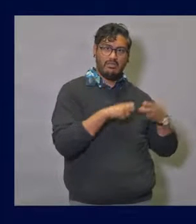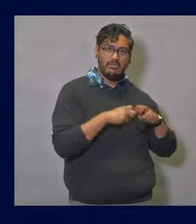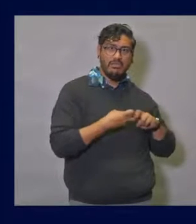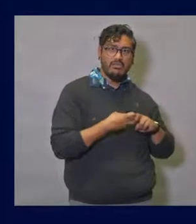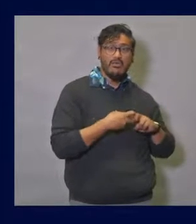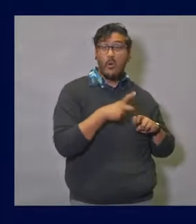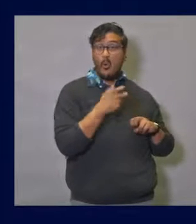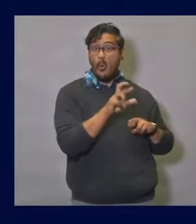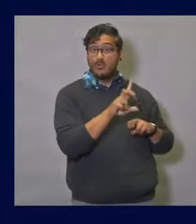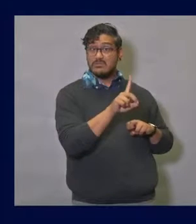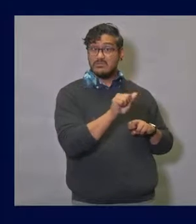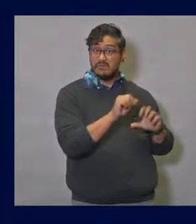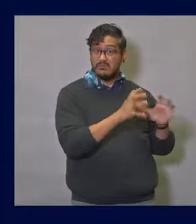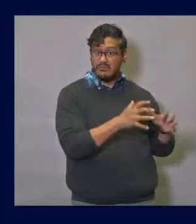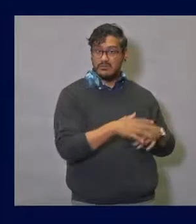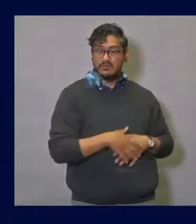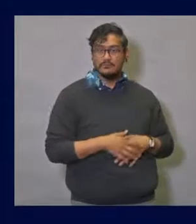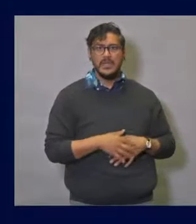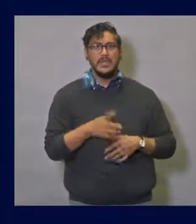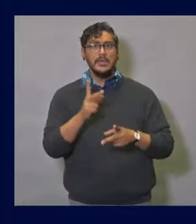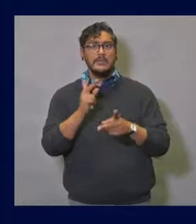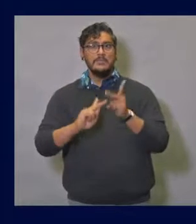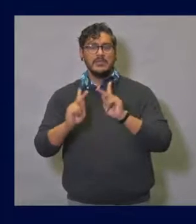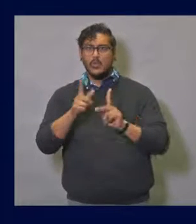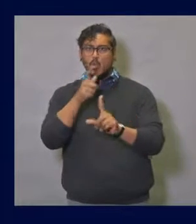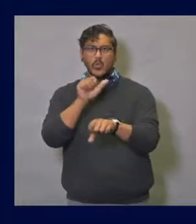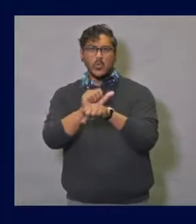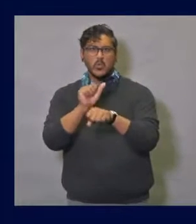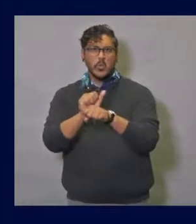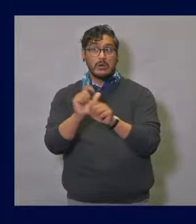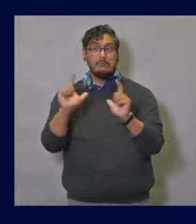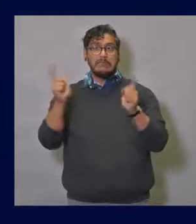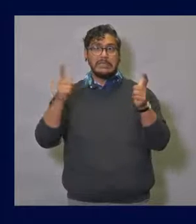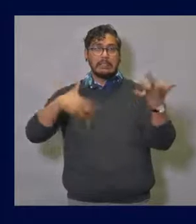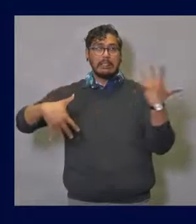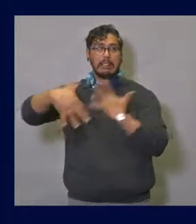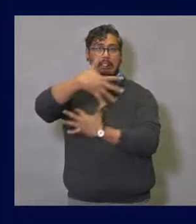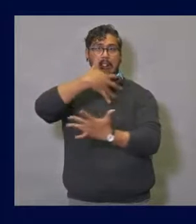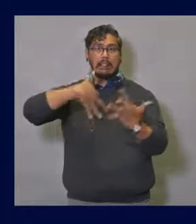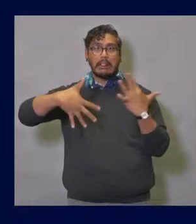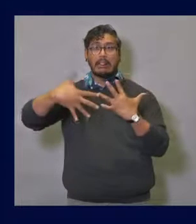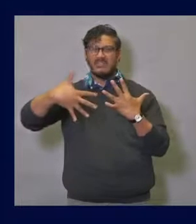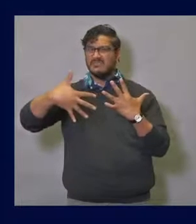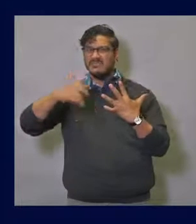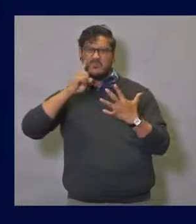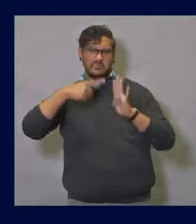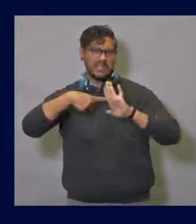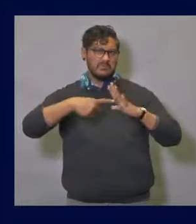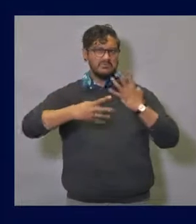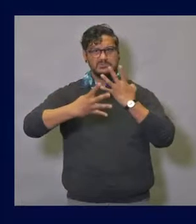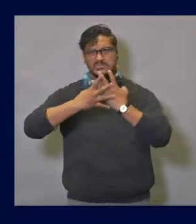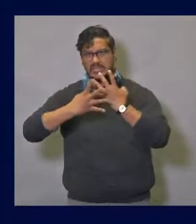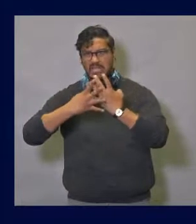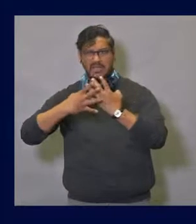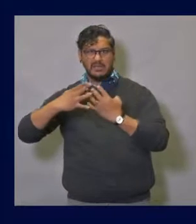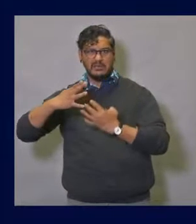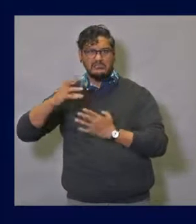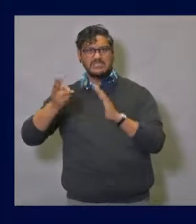LAW-ENFORCEMENT, PEOPLE WITH SERIOUS HEALTH CONDITIONS, PEOPLE WHO LIVE OR WORK IN